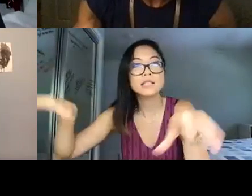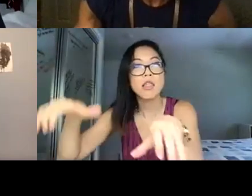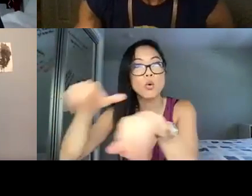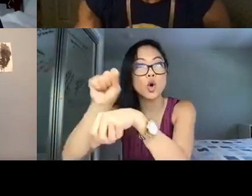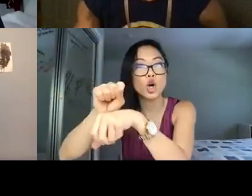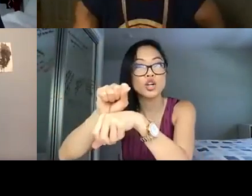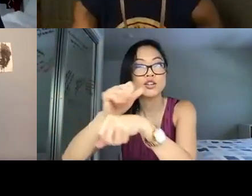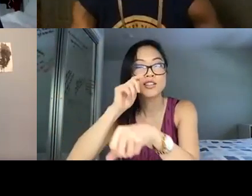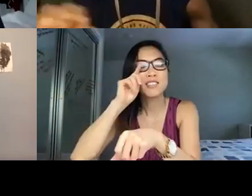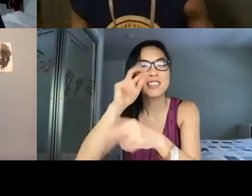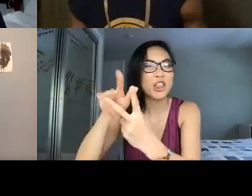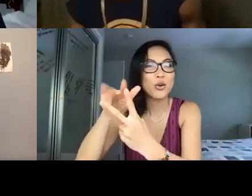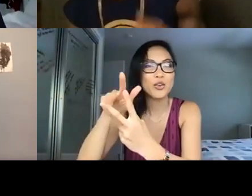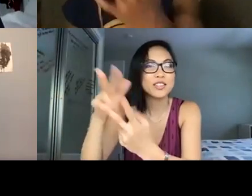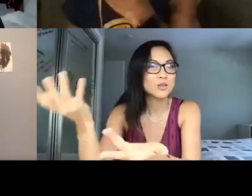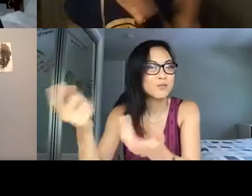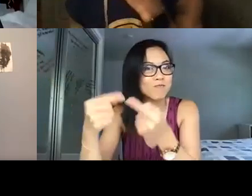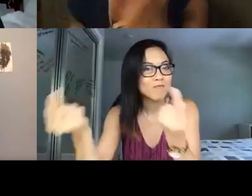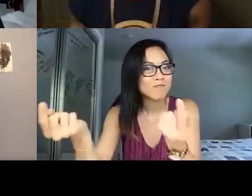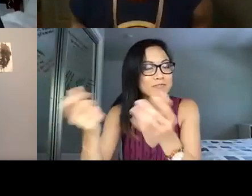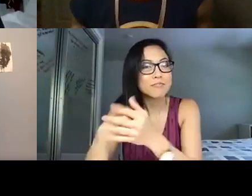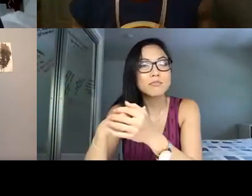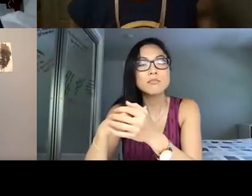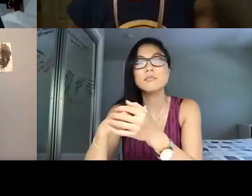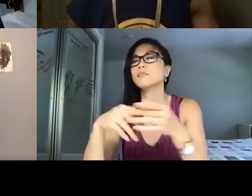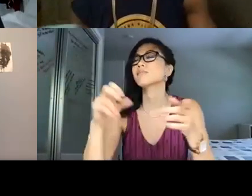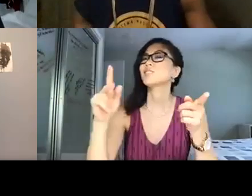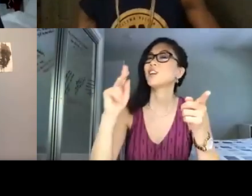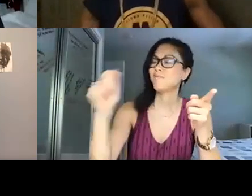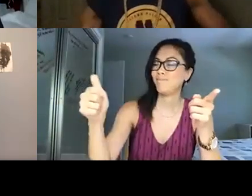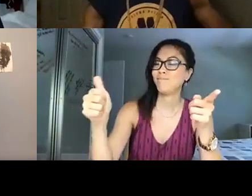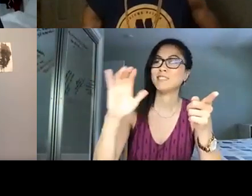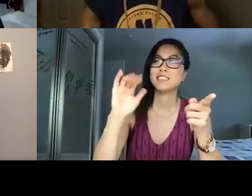Yeah, I hear you, okay. So my people on Facebook, thank you for being with us.